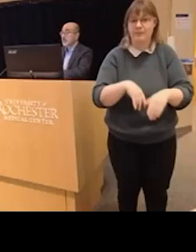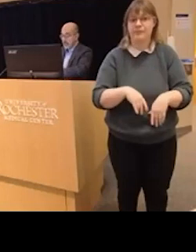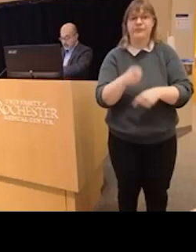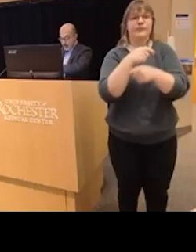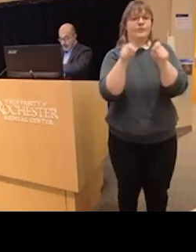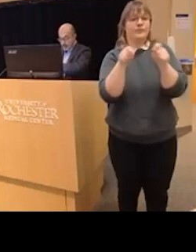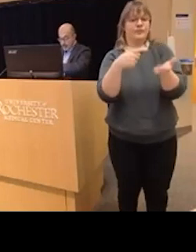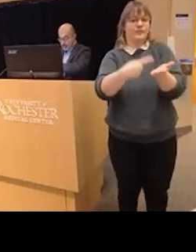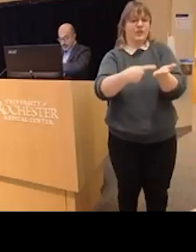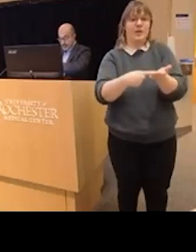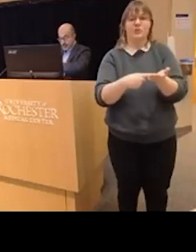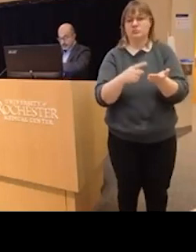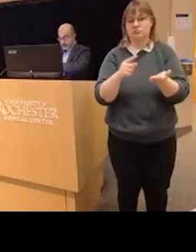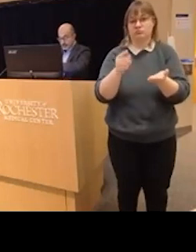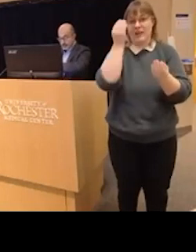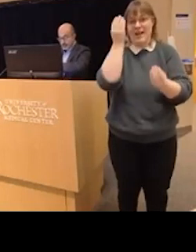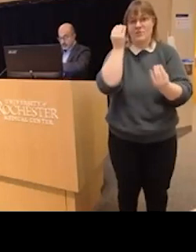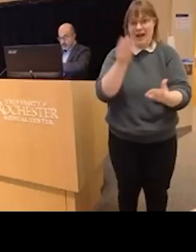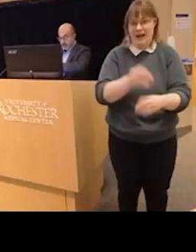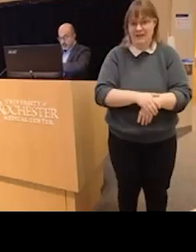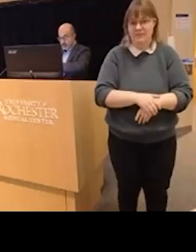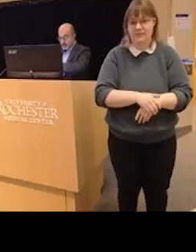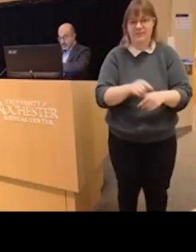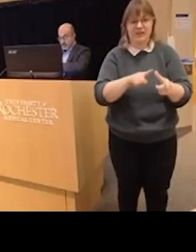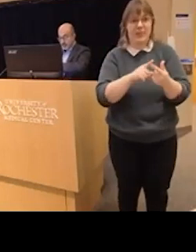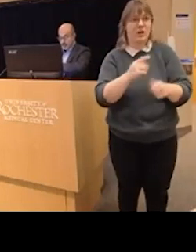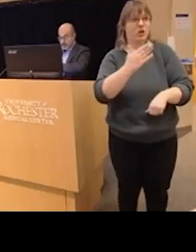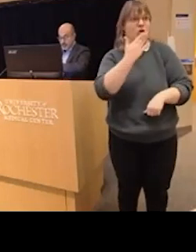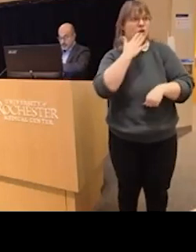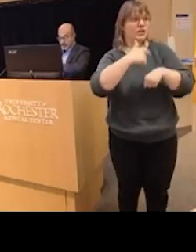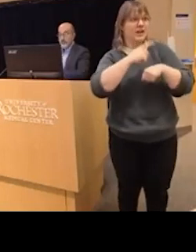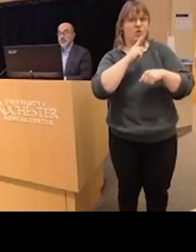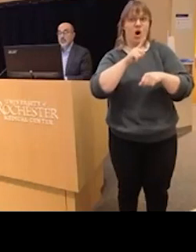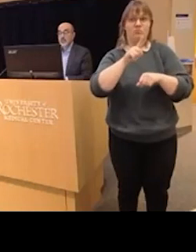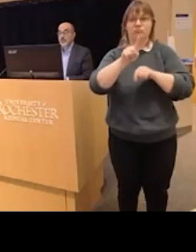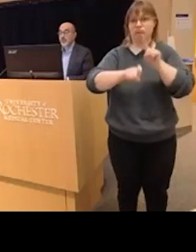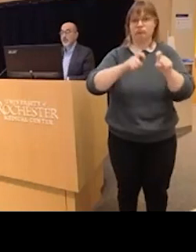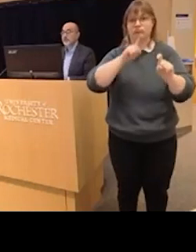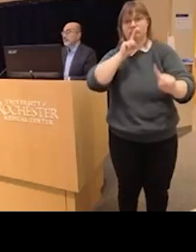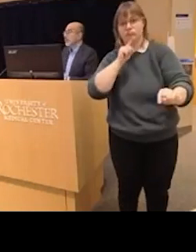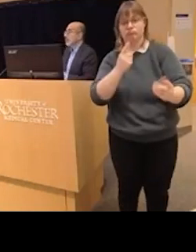some medical informatics um and then we'll have good time for questions and answers so um one